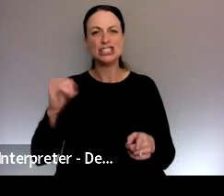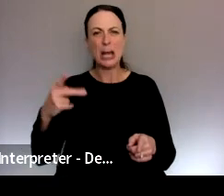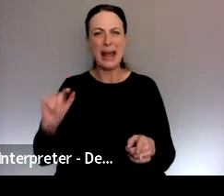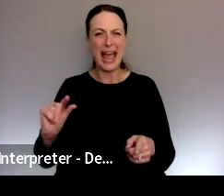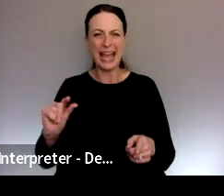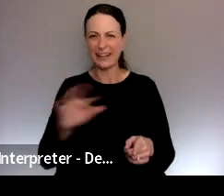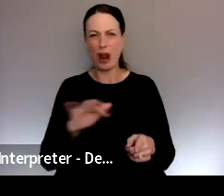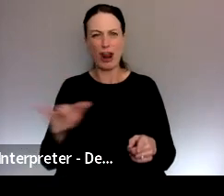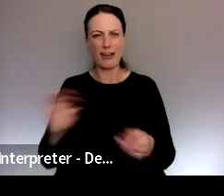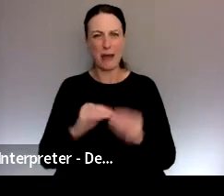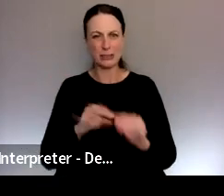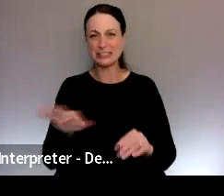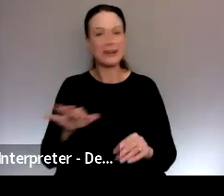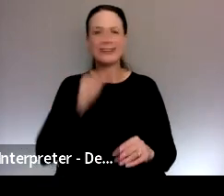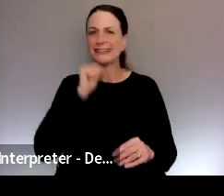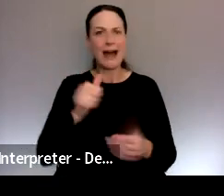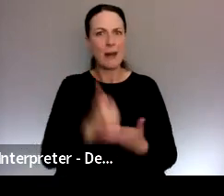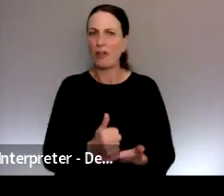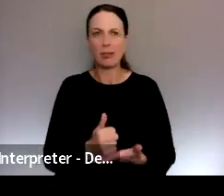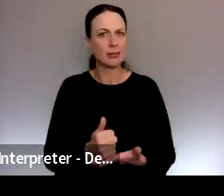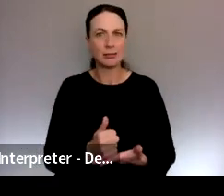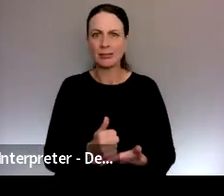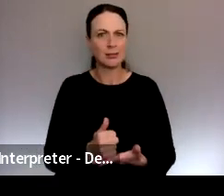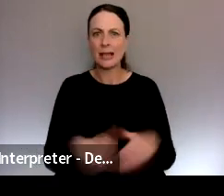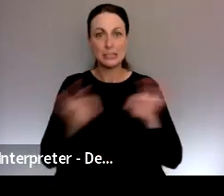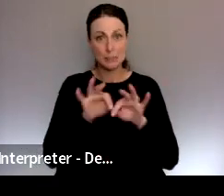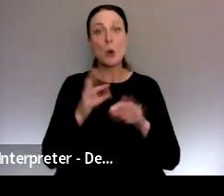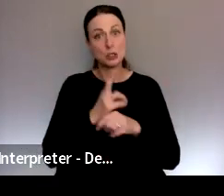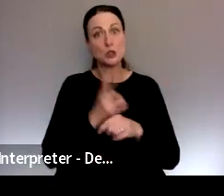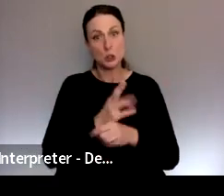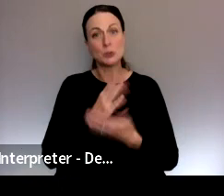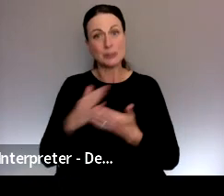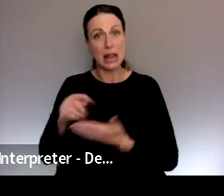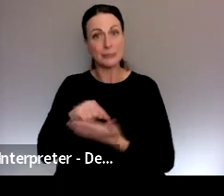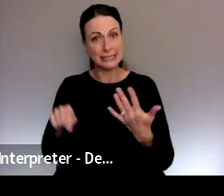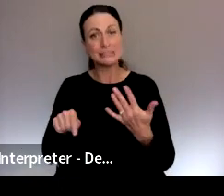Mark: Much less useful. So, it's important to use those elements.